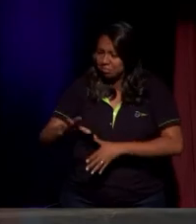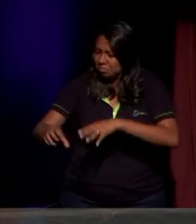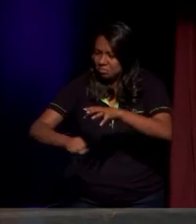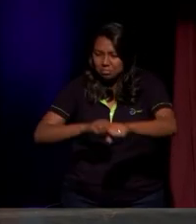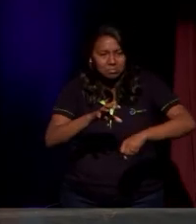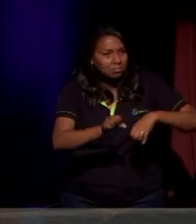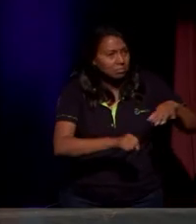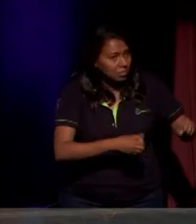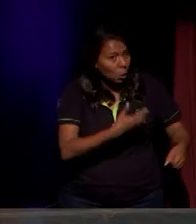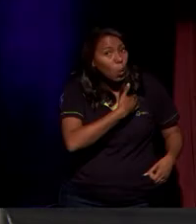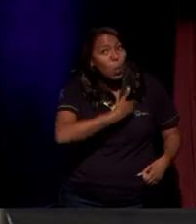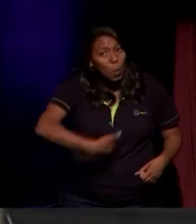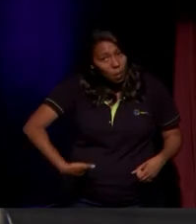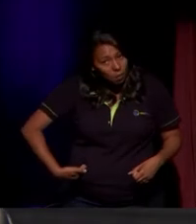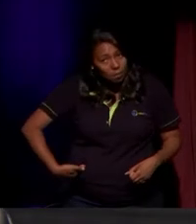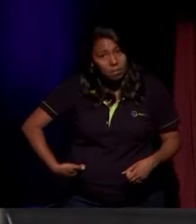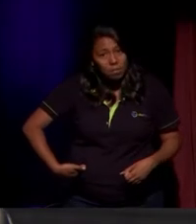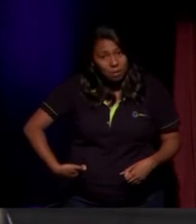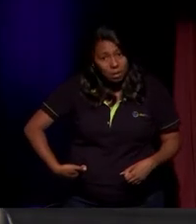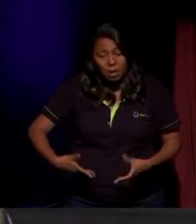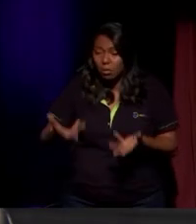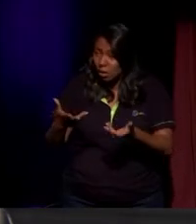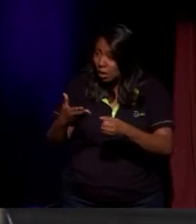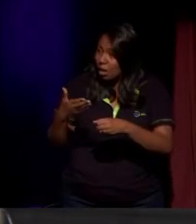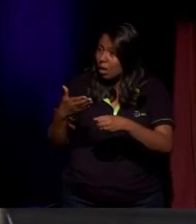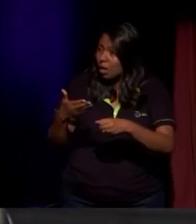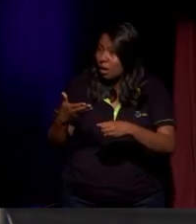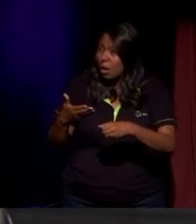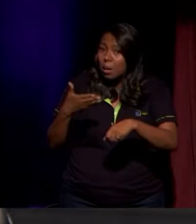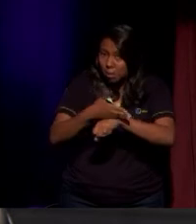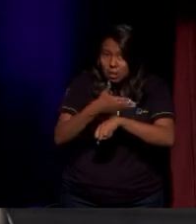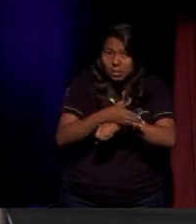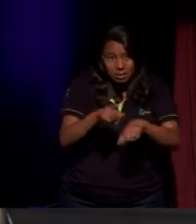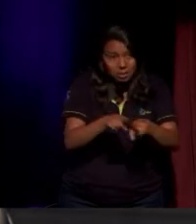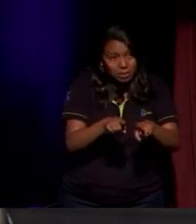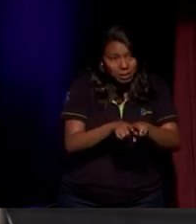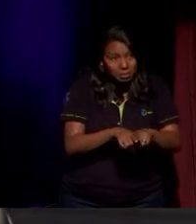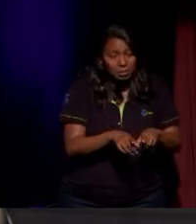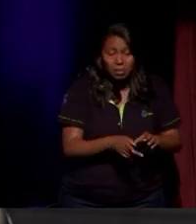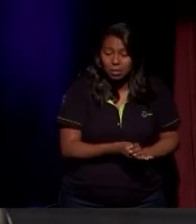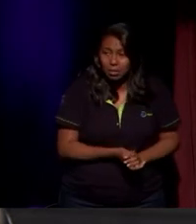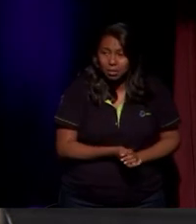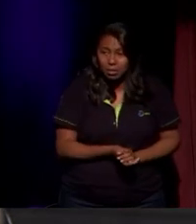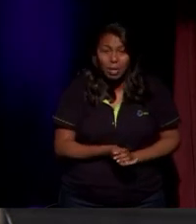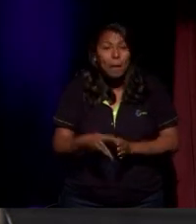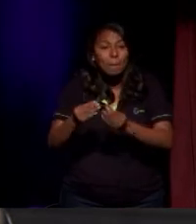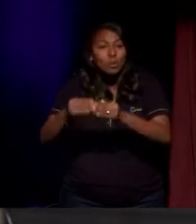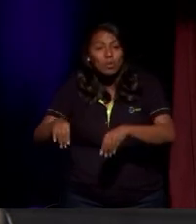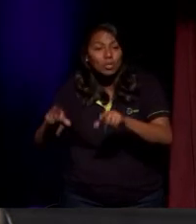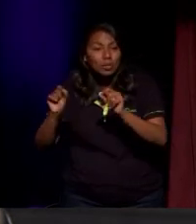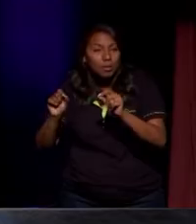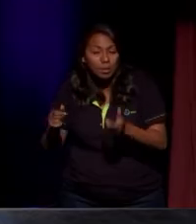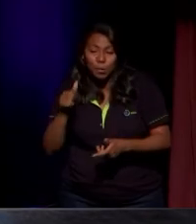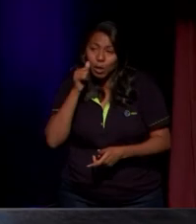the government itself participates in this land market. And women are disadvantaged.